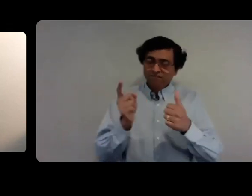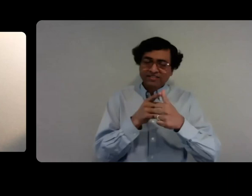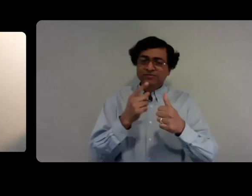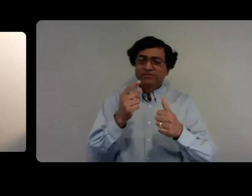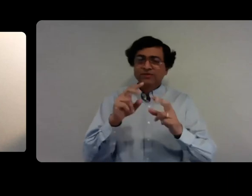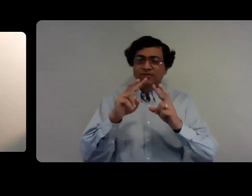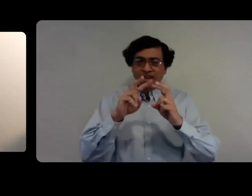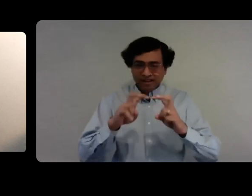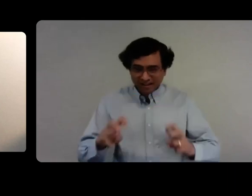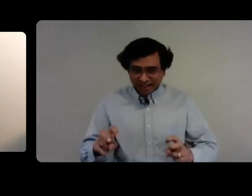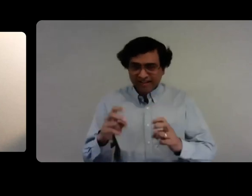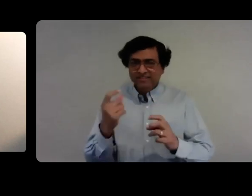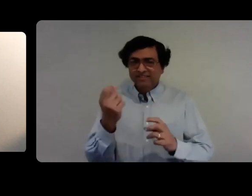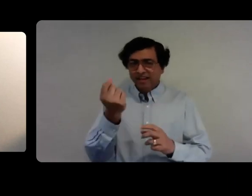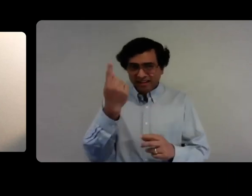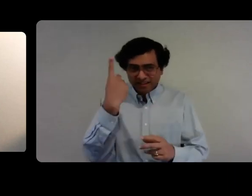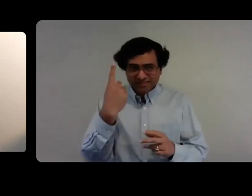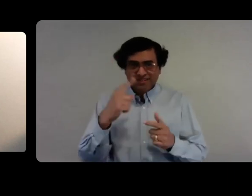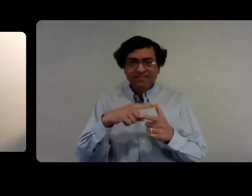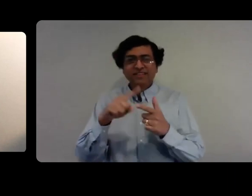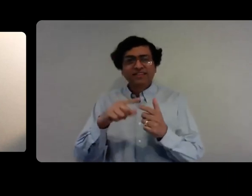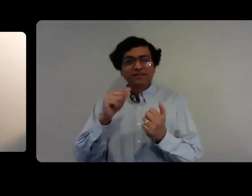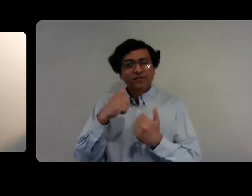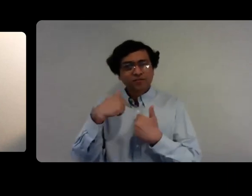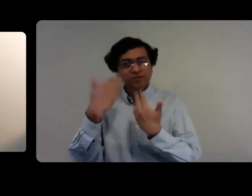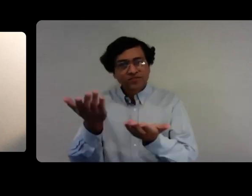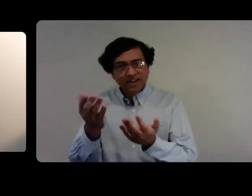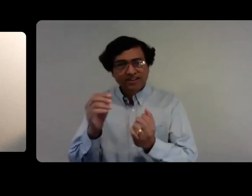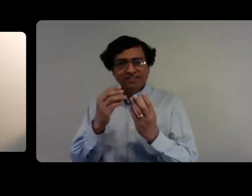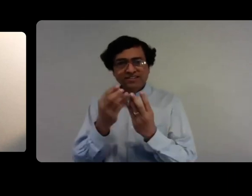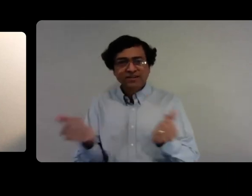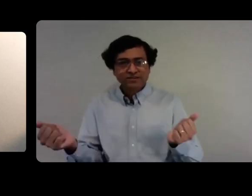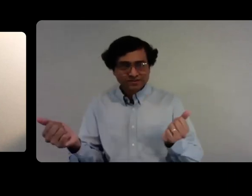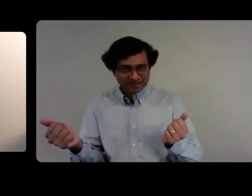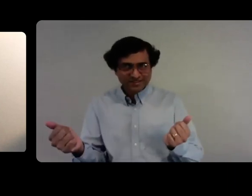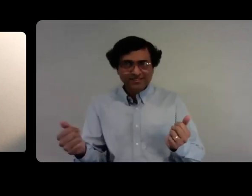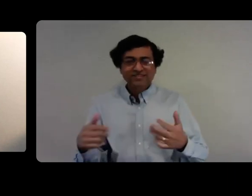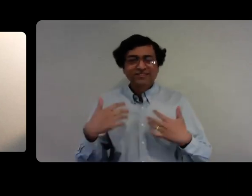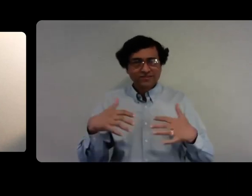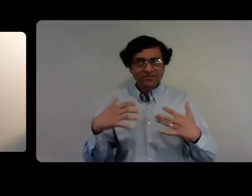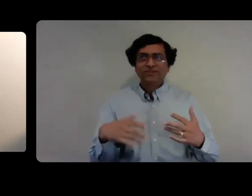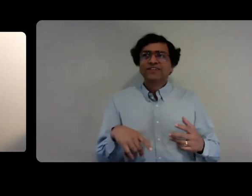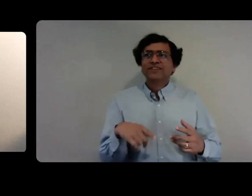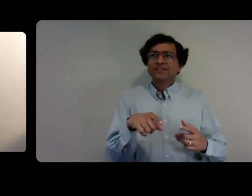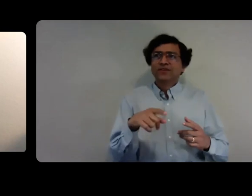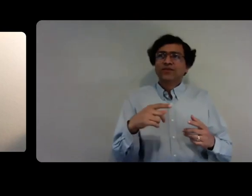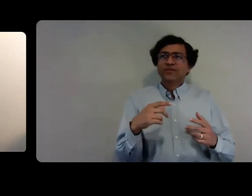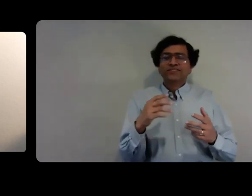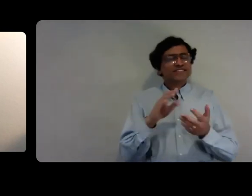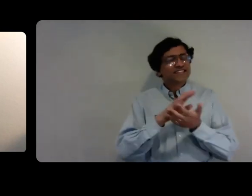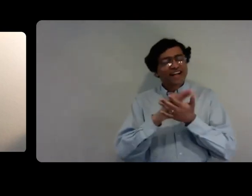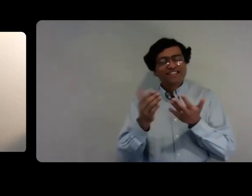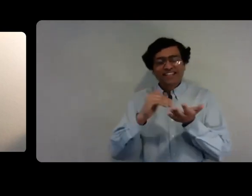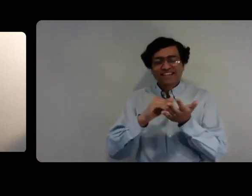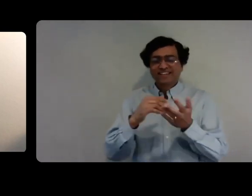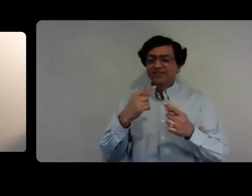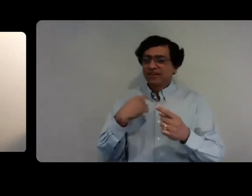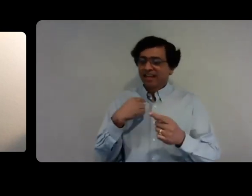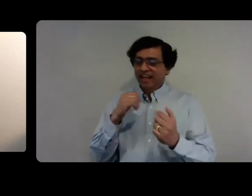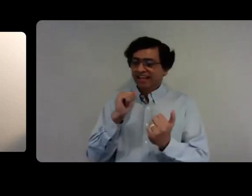applying it to the educational sphere. I would like to be in the analysis side because analysis leads to understanding, which leads